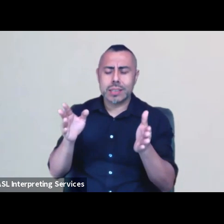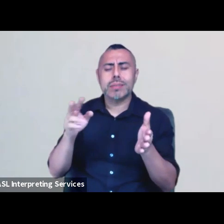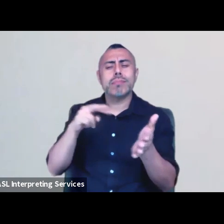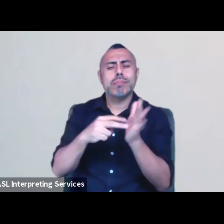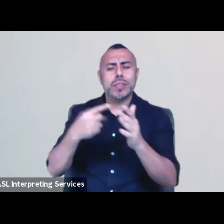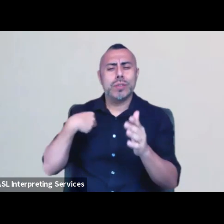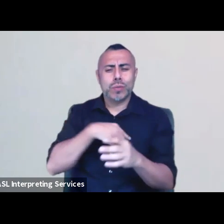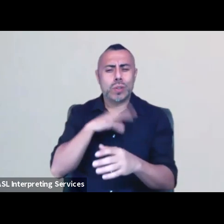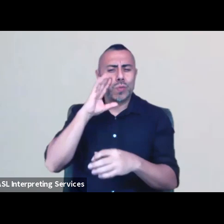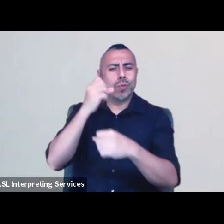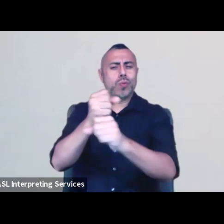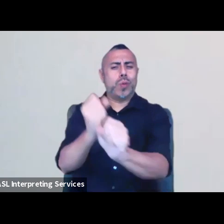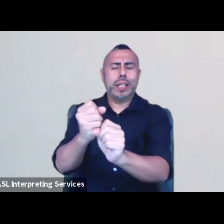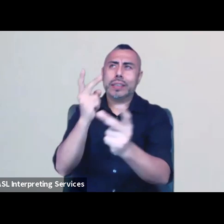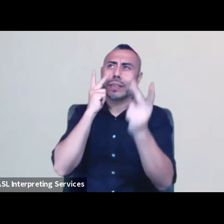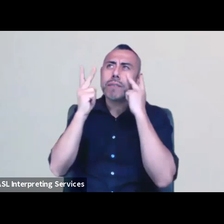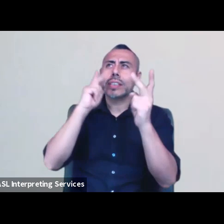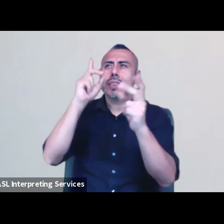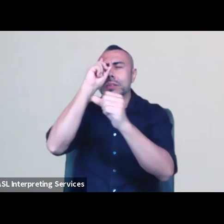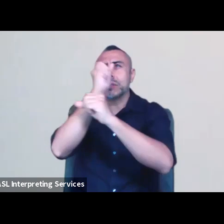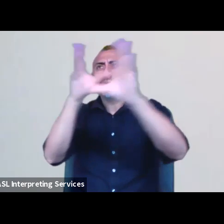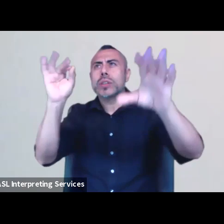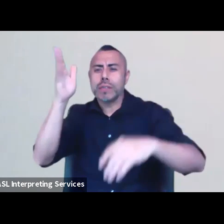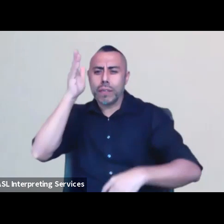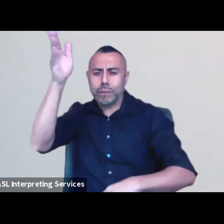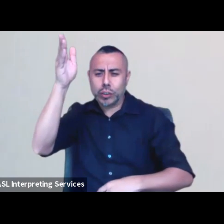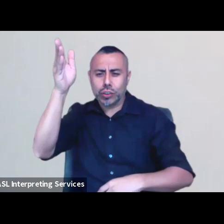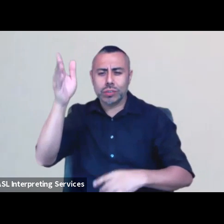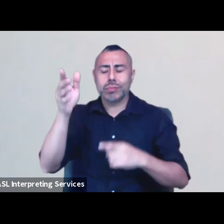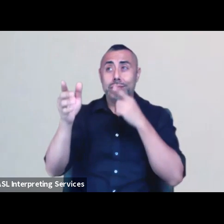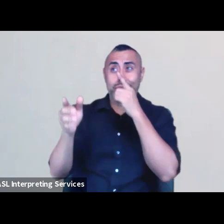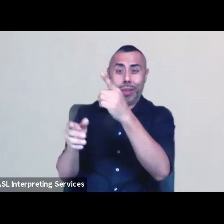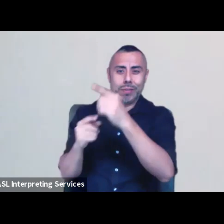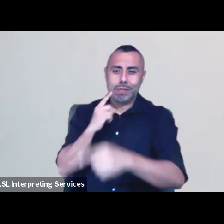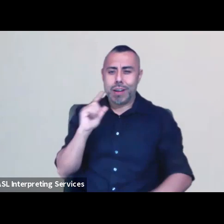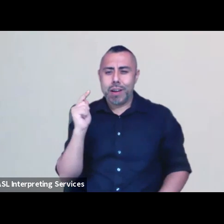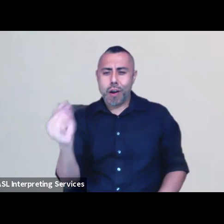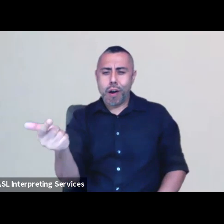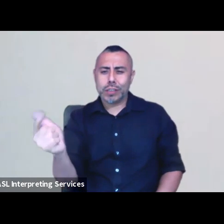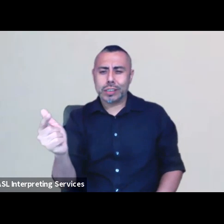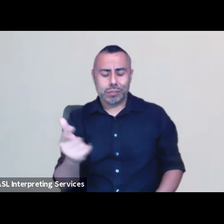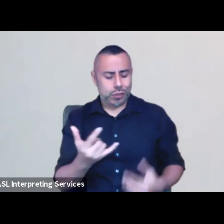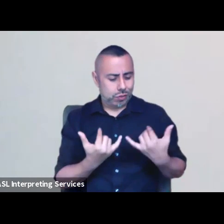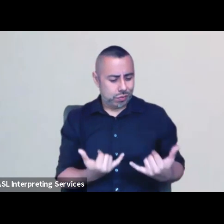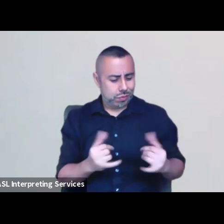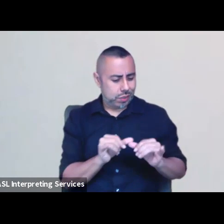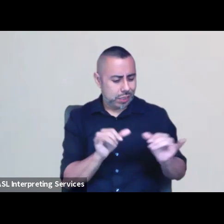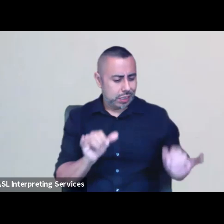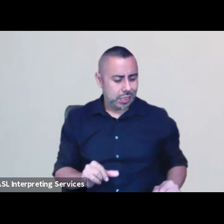"and create alternatives to the existing system." So that's from her book "The Next American Revolution: